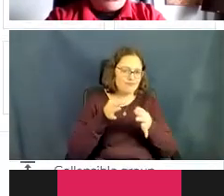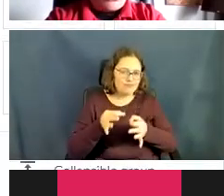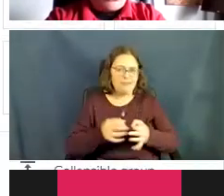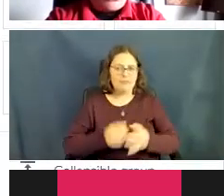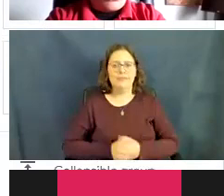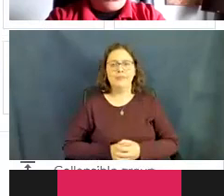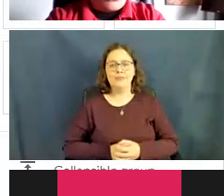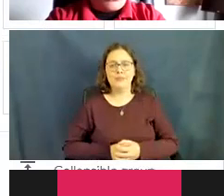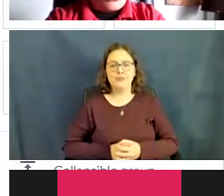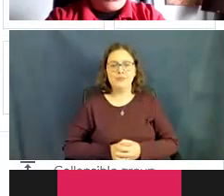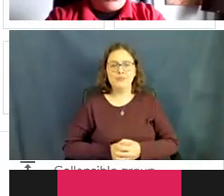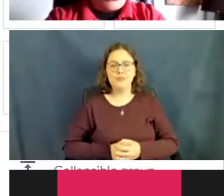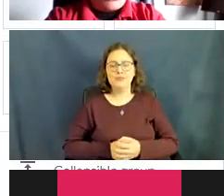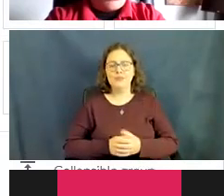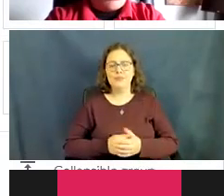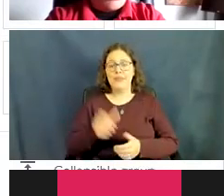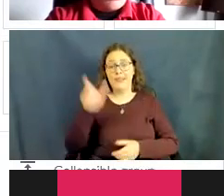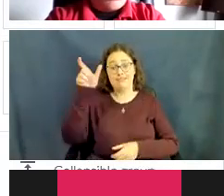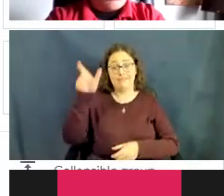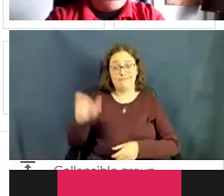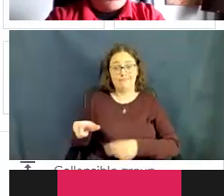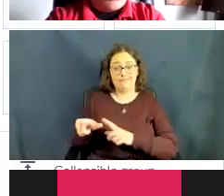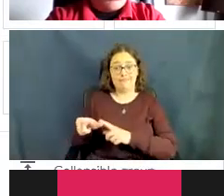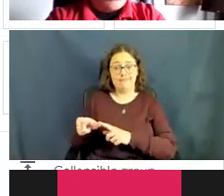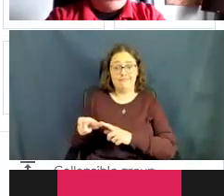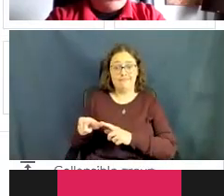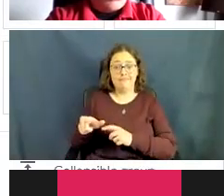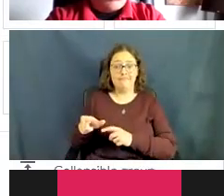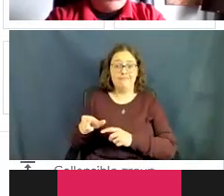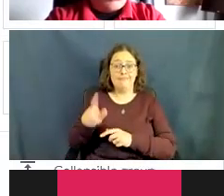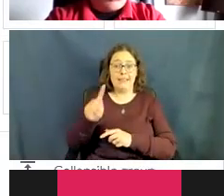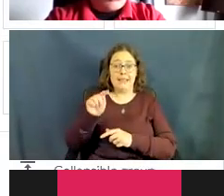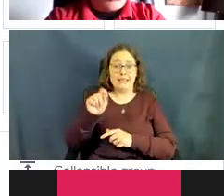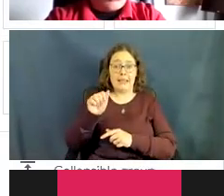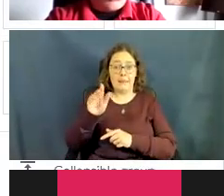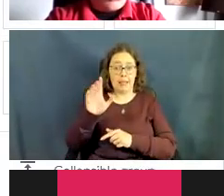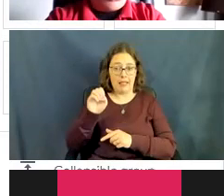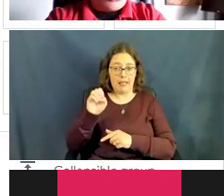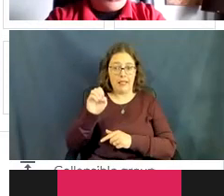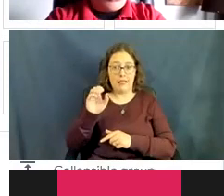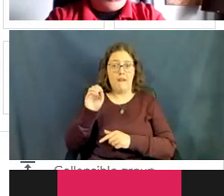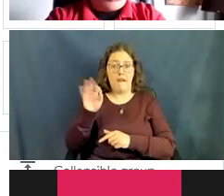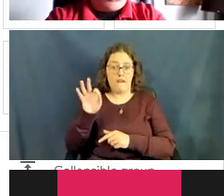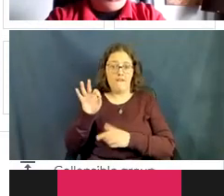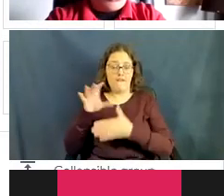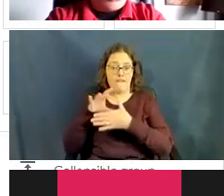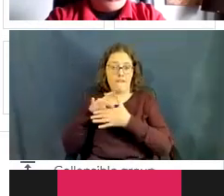for this example, that first page where it says directions, this is what you are going